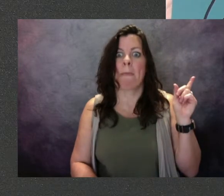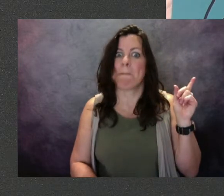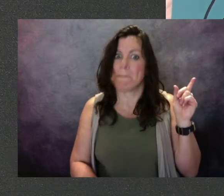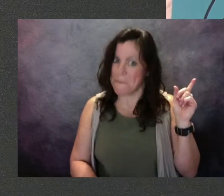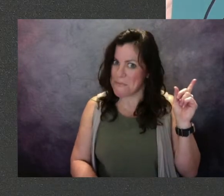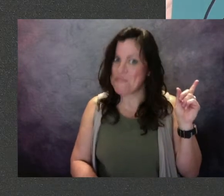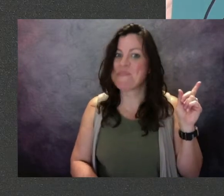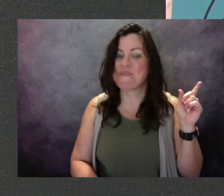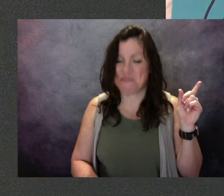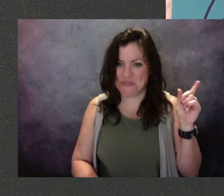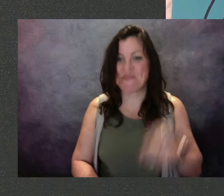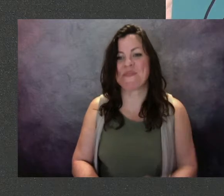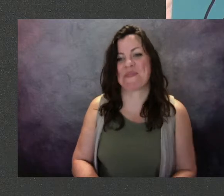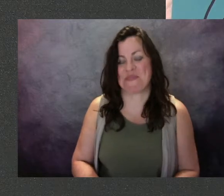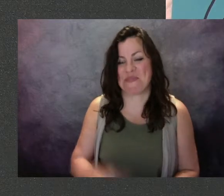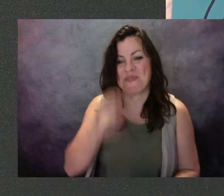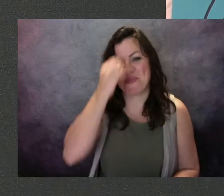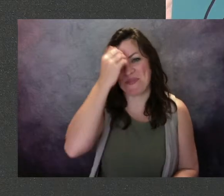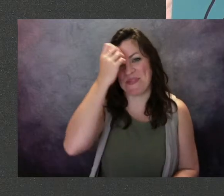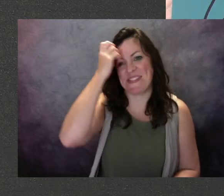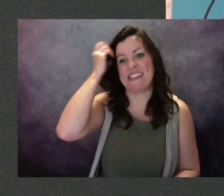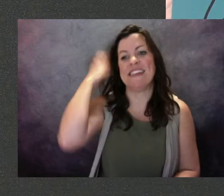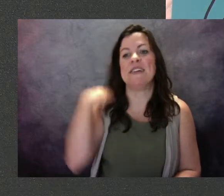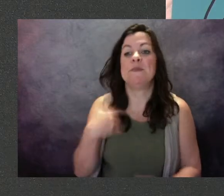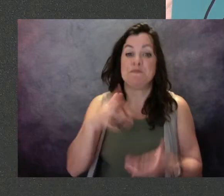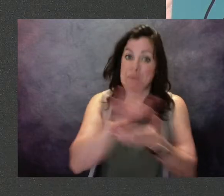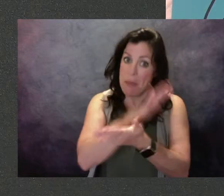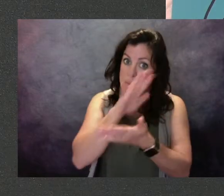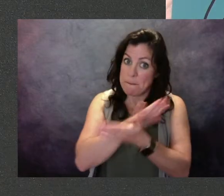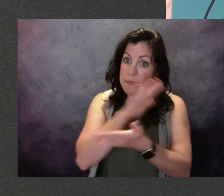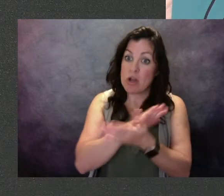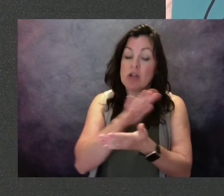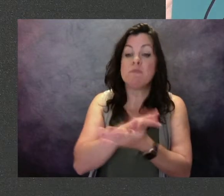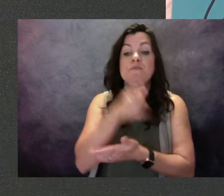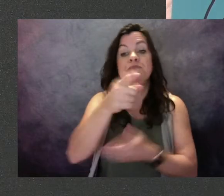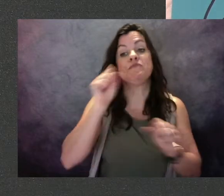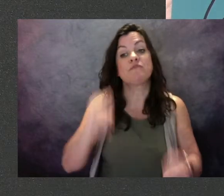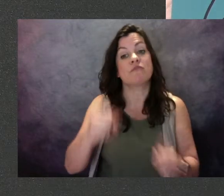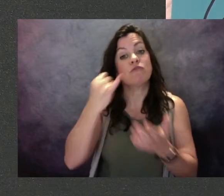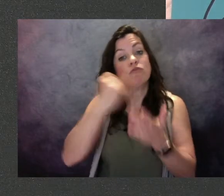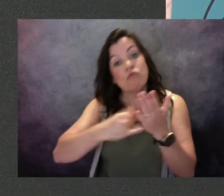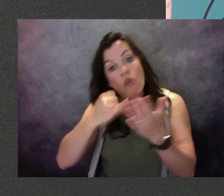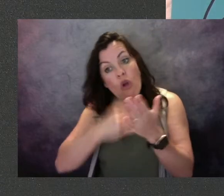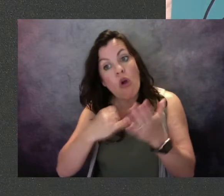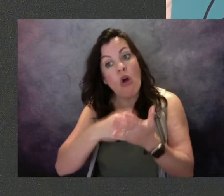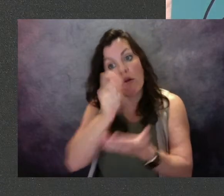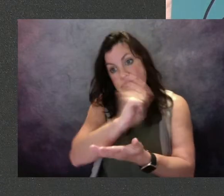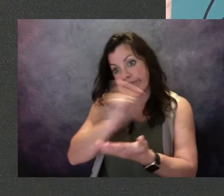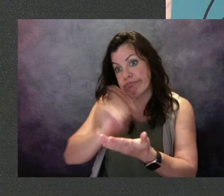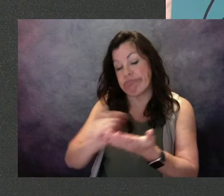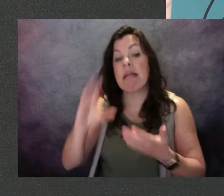to display somewhere. So, all you really need is some paper and something to draw with and some glue, and then either the beach glass you collected